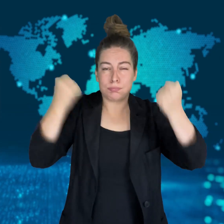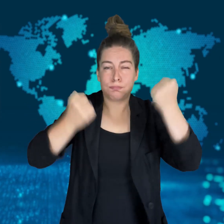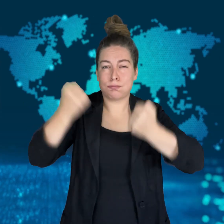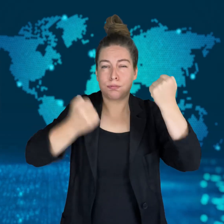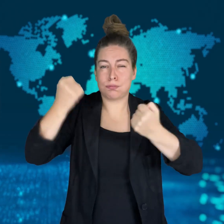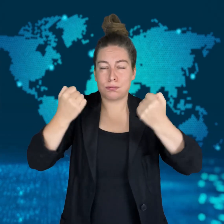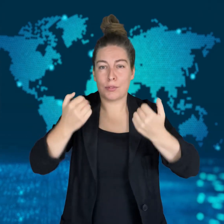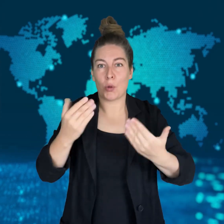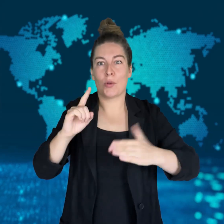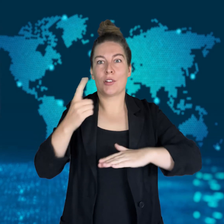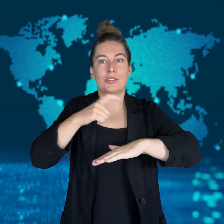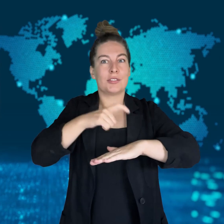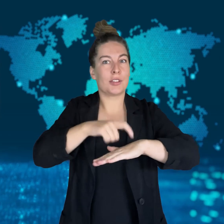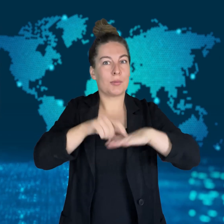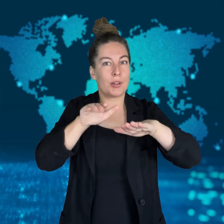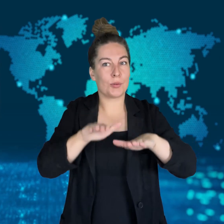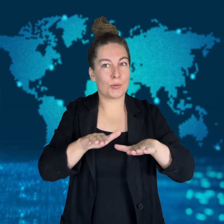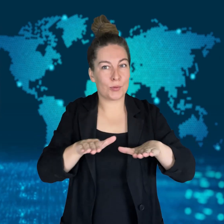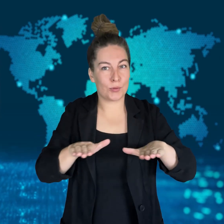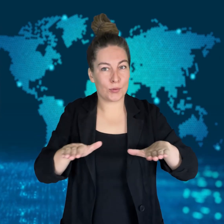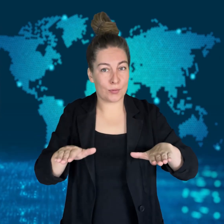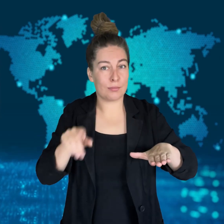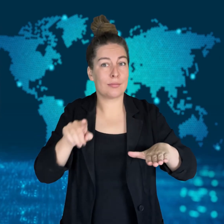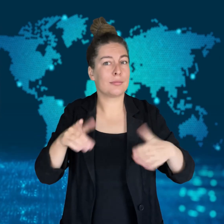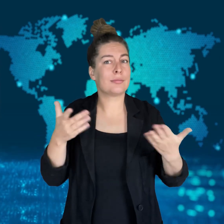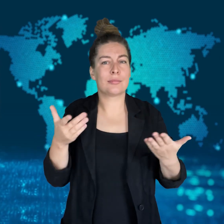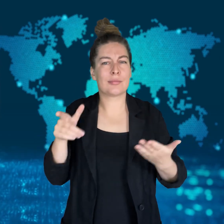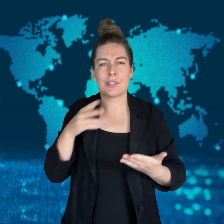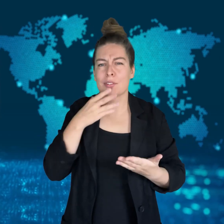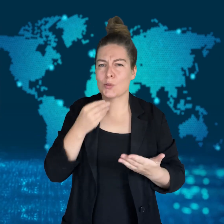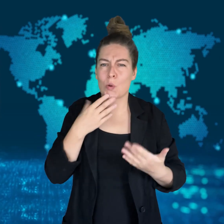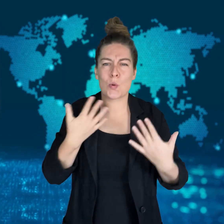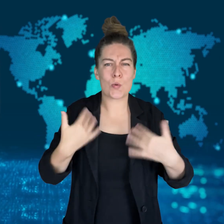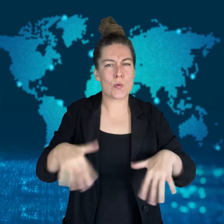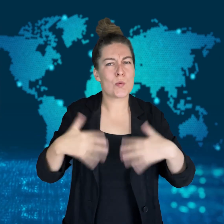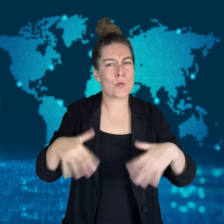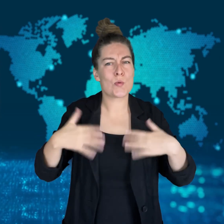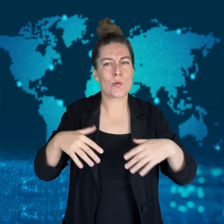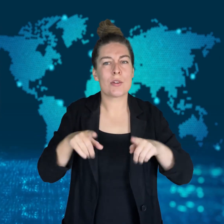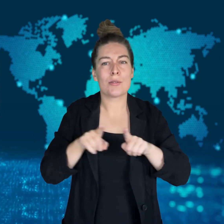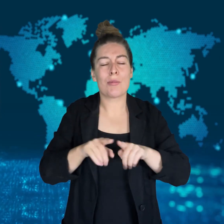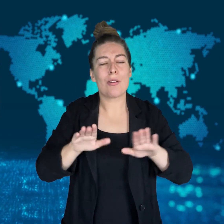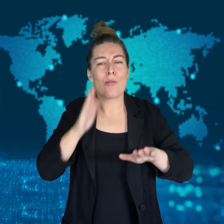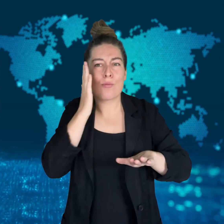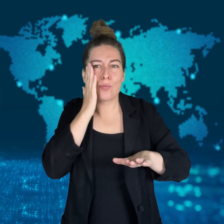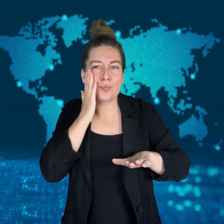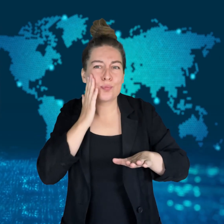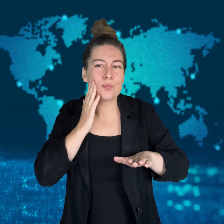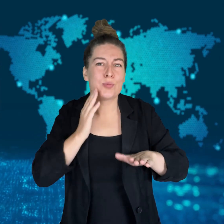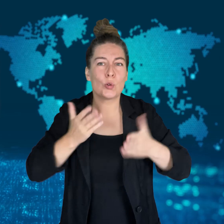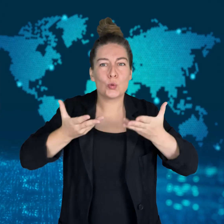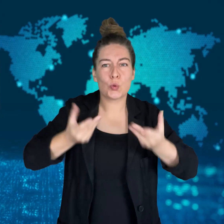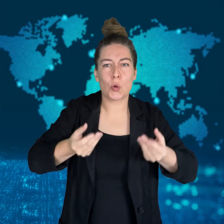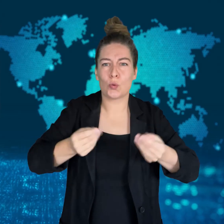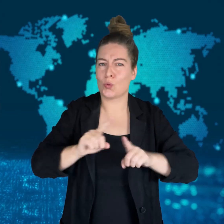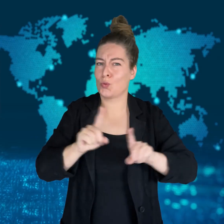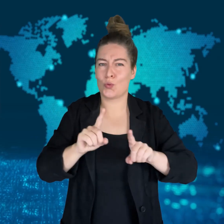which is home to 2.3 million Palestinians.